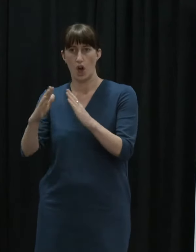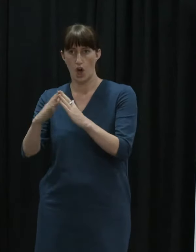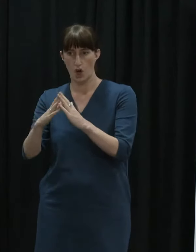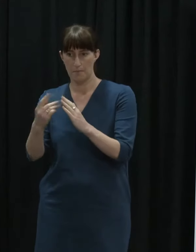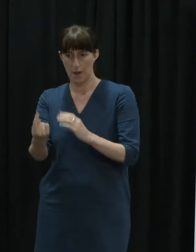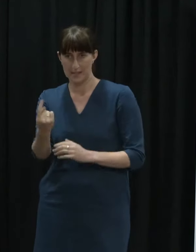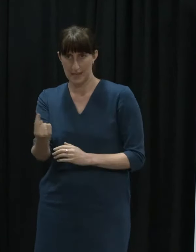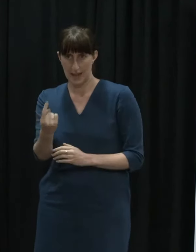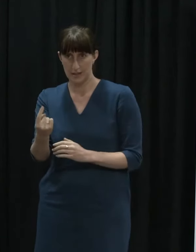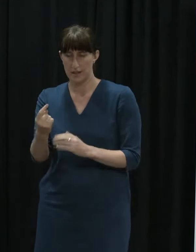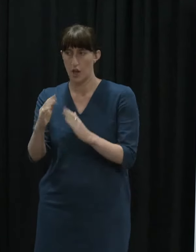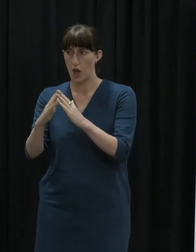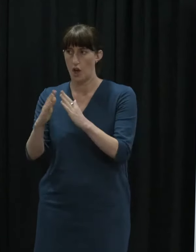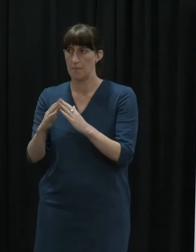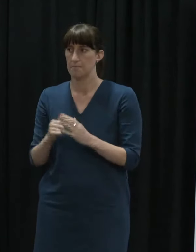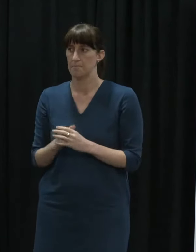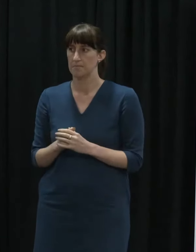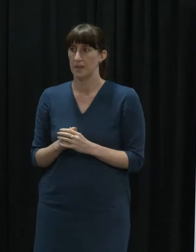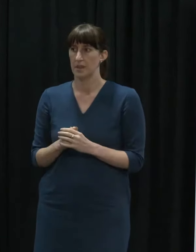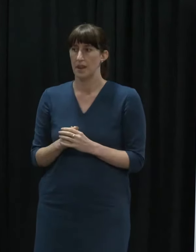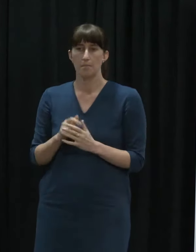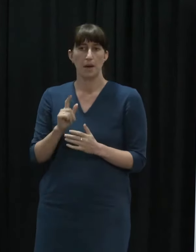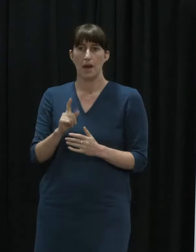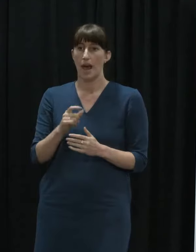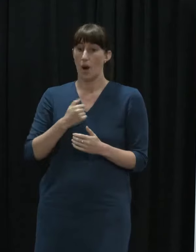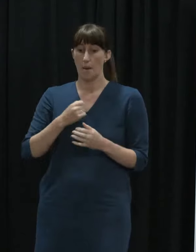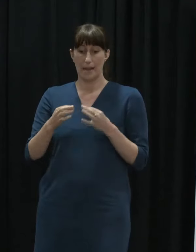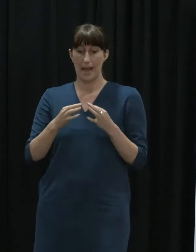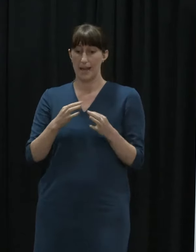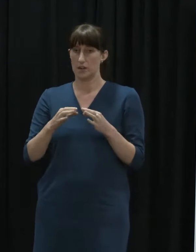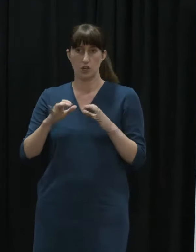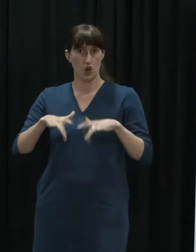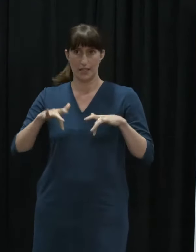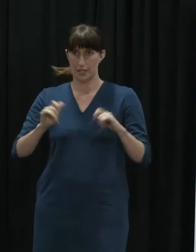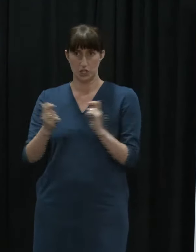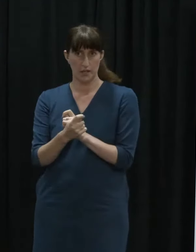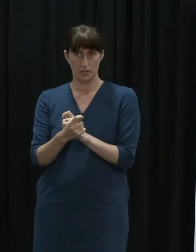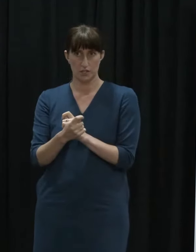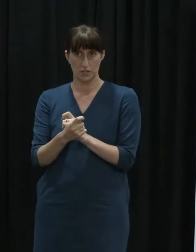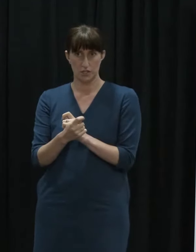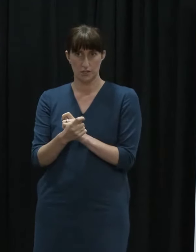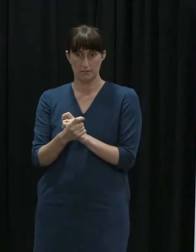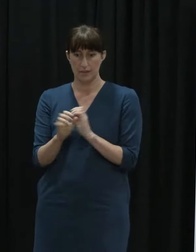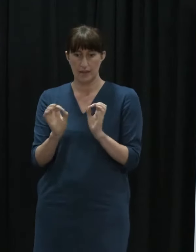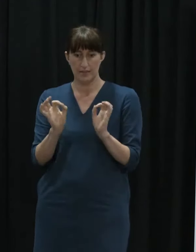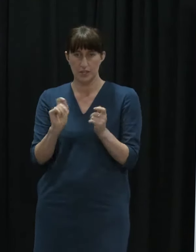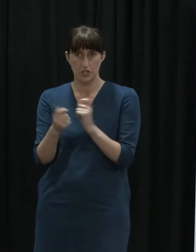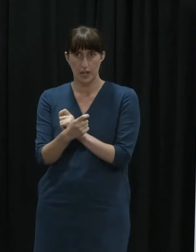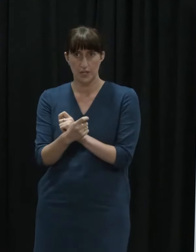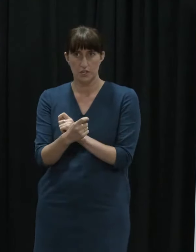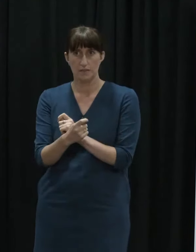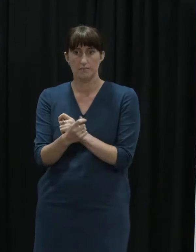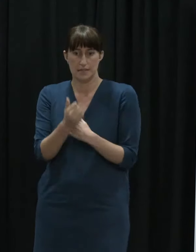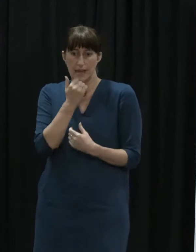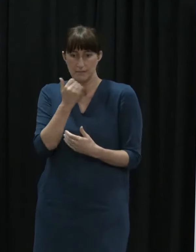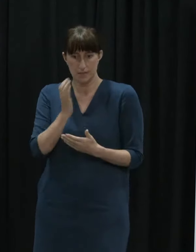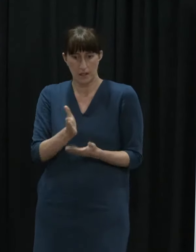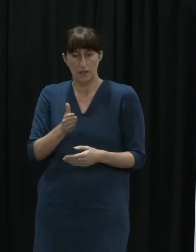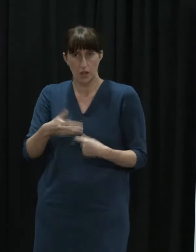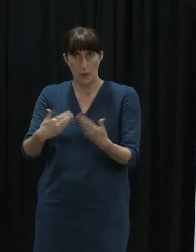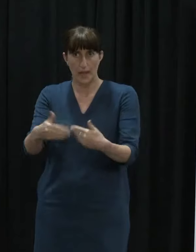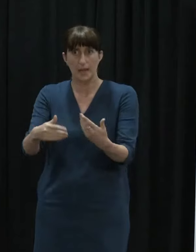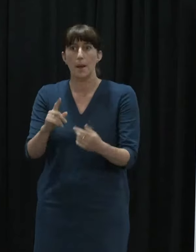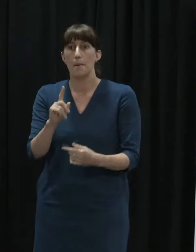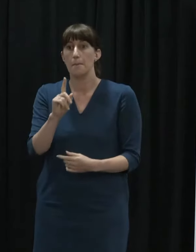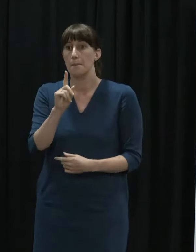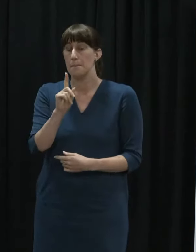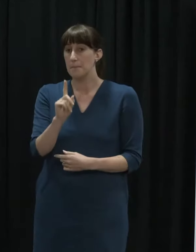point is people being able to